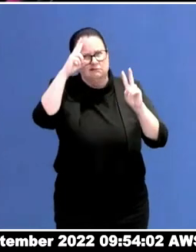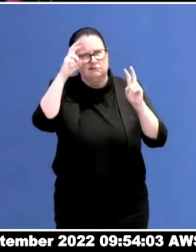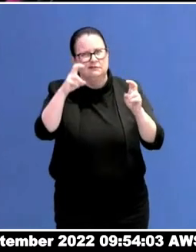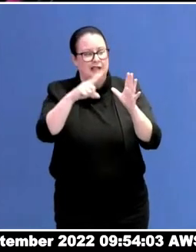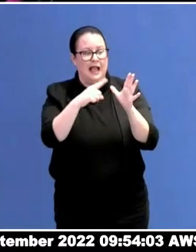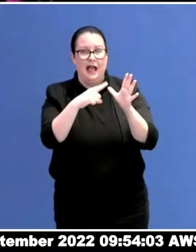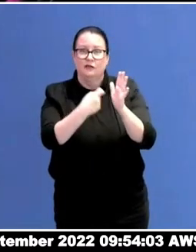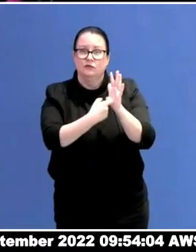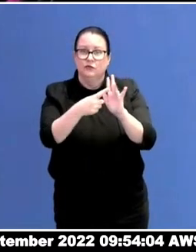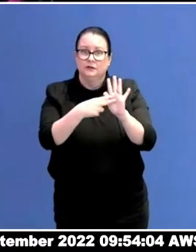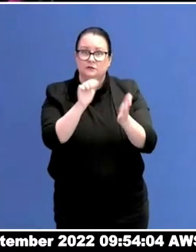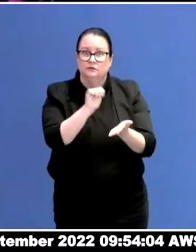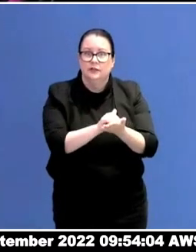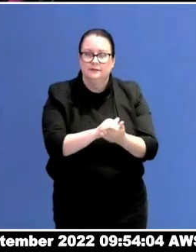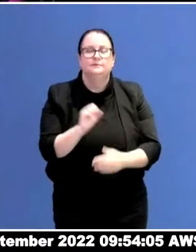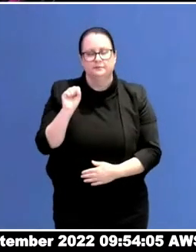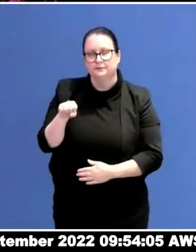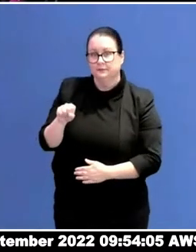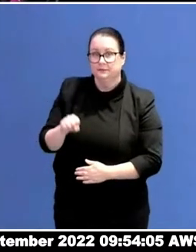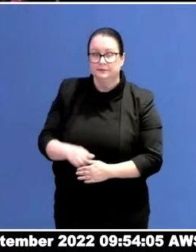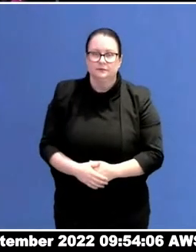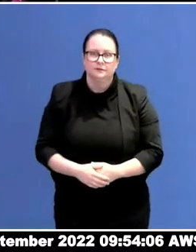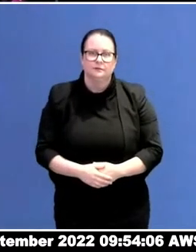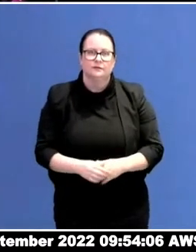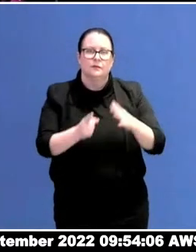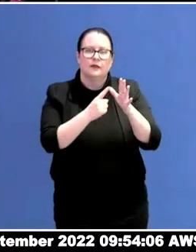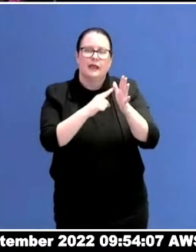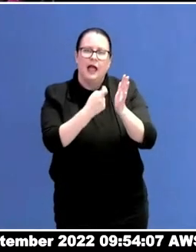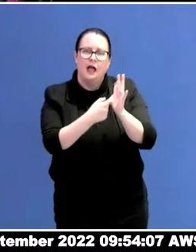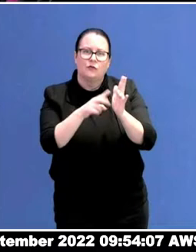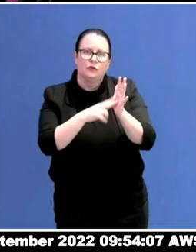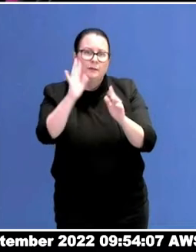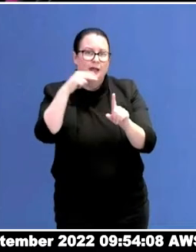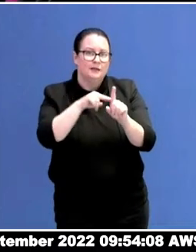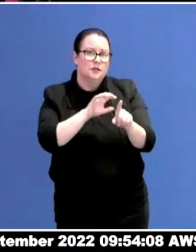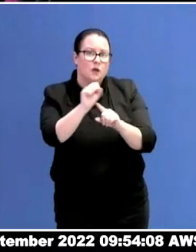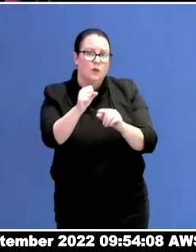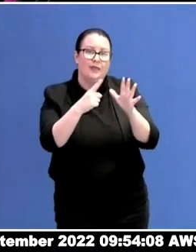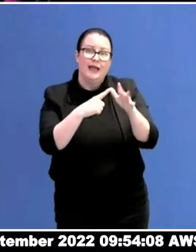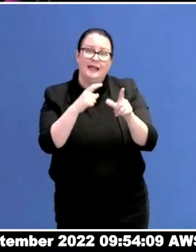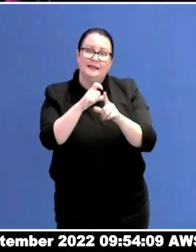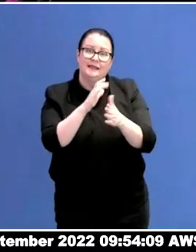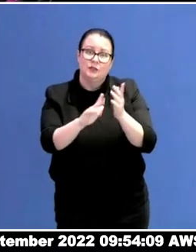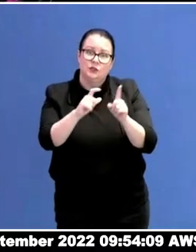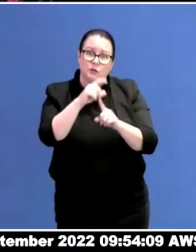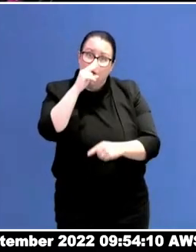That's correct. Aaron was diagnosed with ADHD as a child? That is also correct.